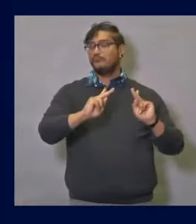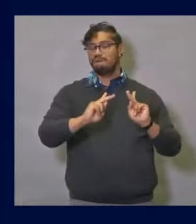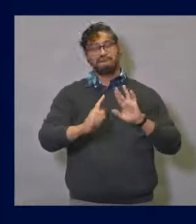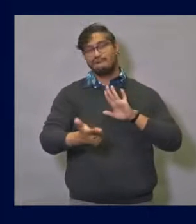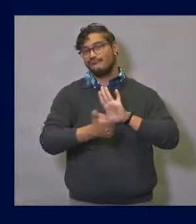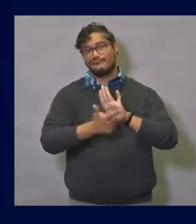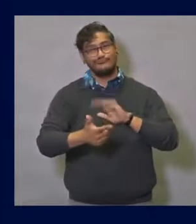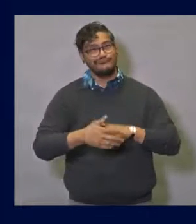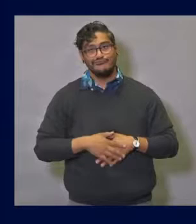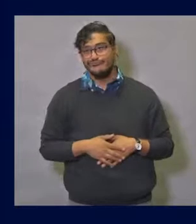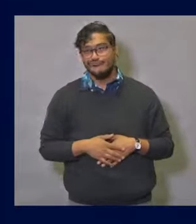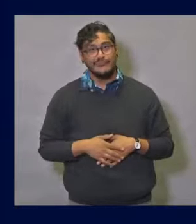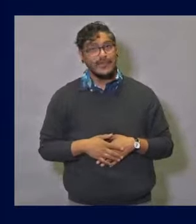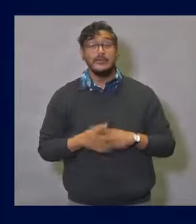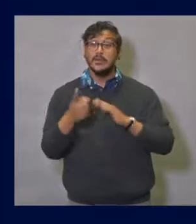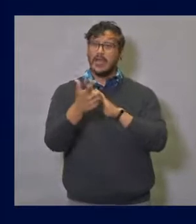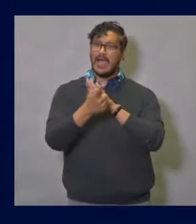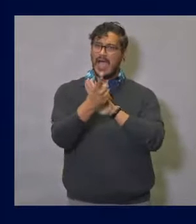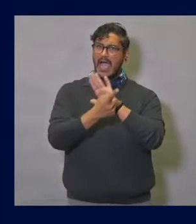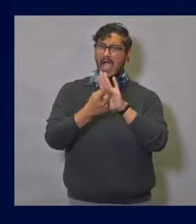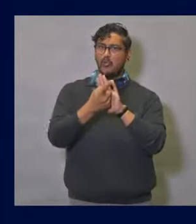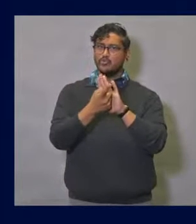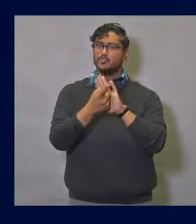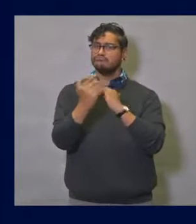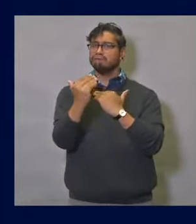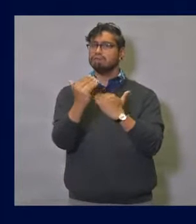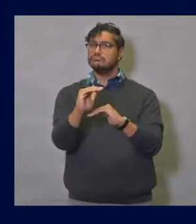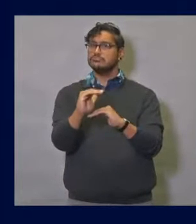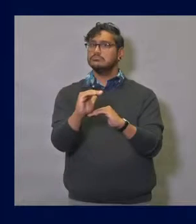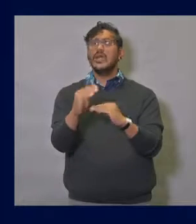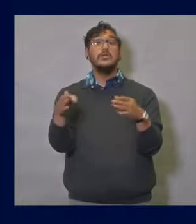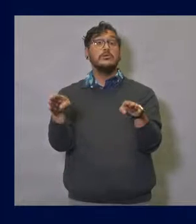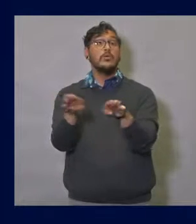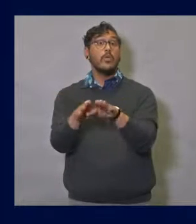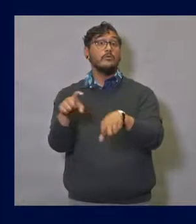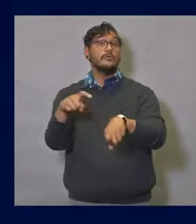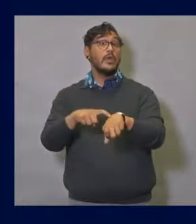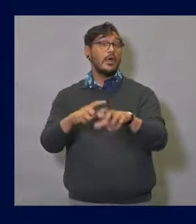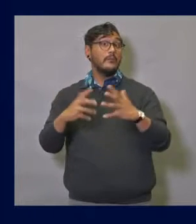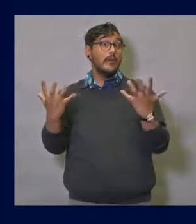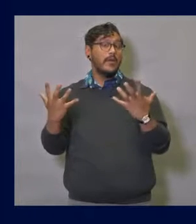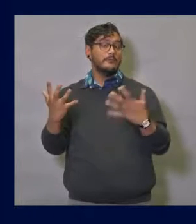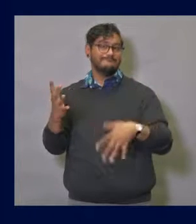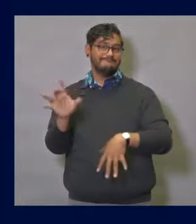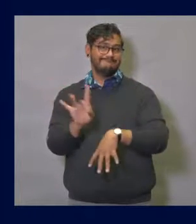ARE NOT PERMITTED TO STAND OR CONGREGATE WITH OTHERS.